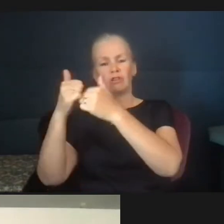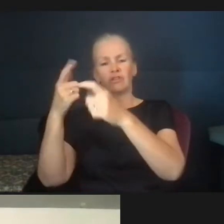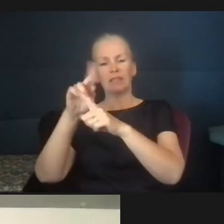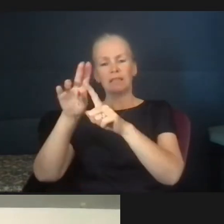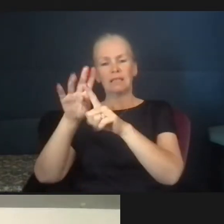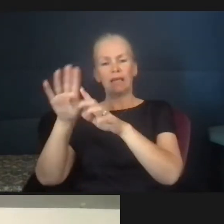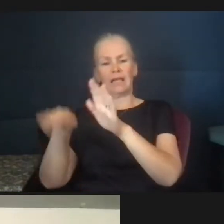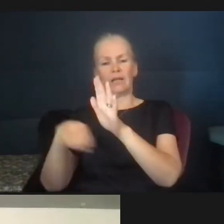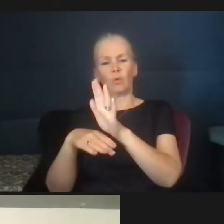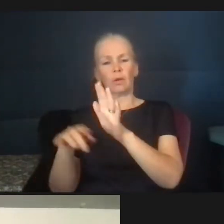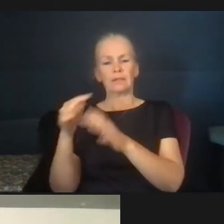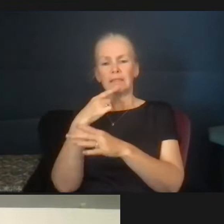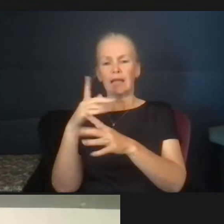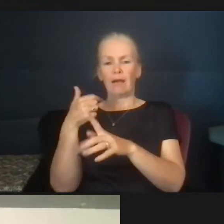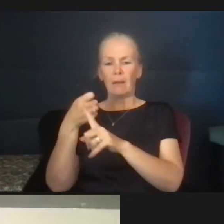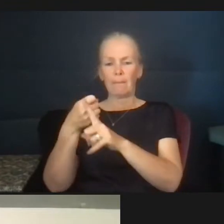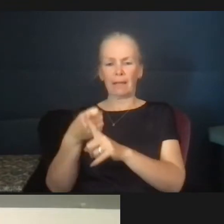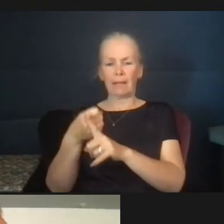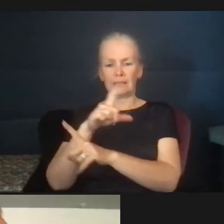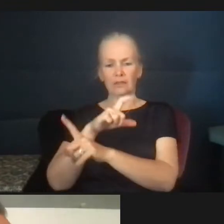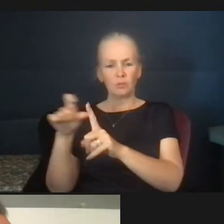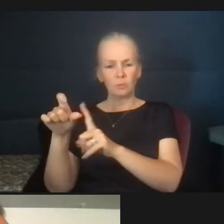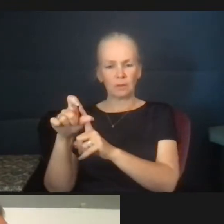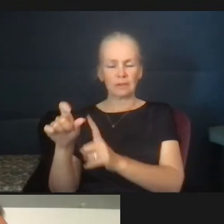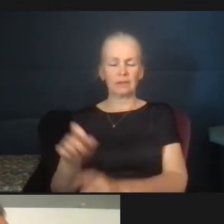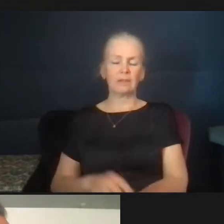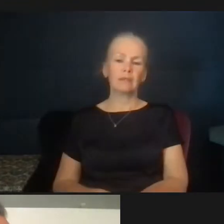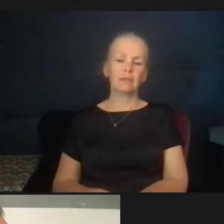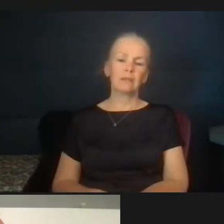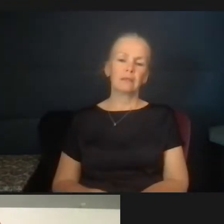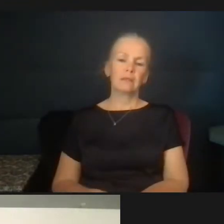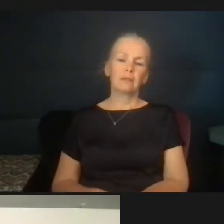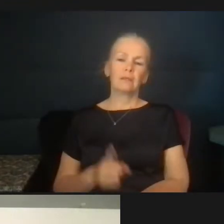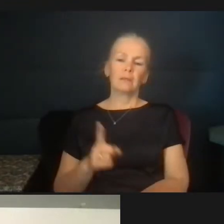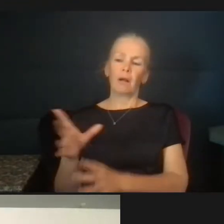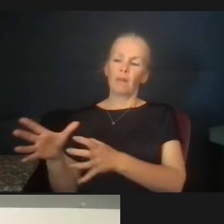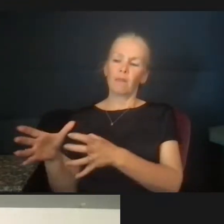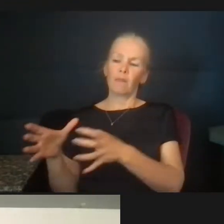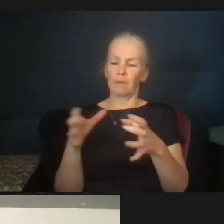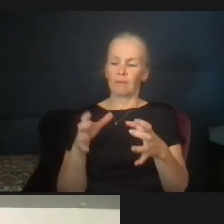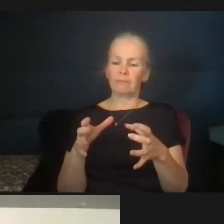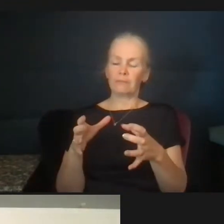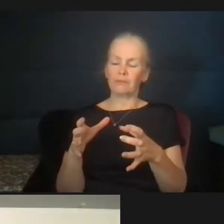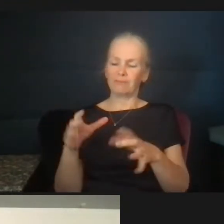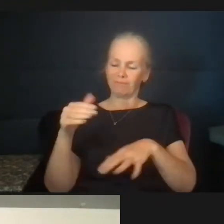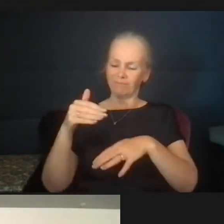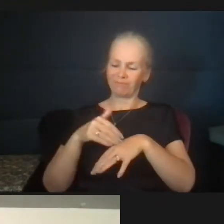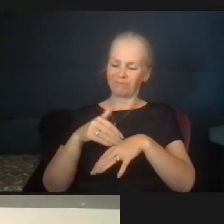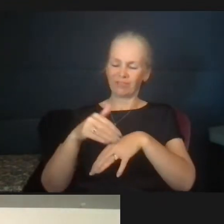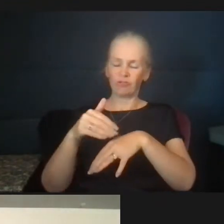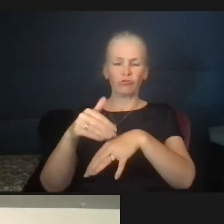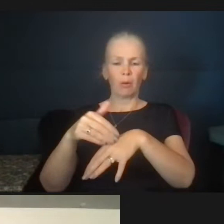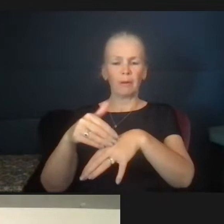and how that impacted communities. But these movements were troubling for women,